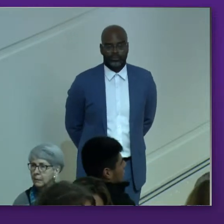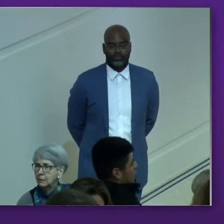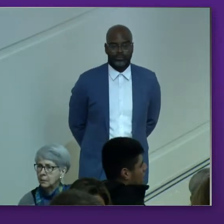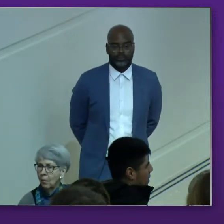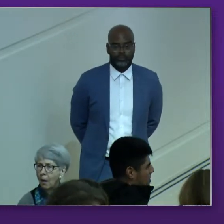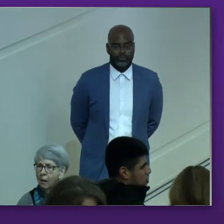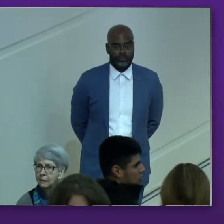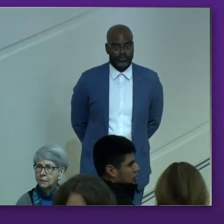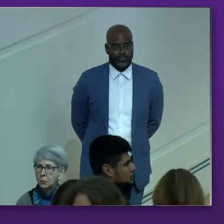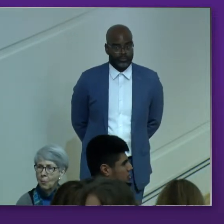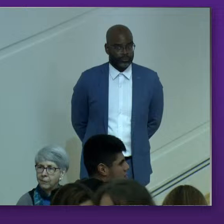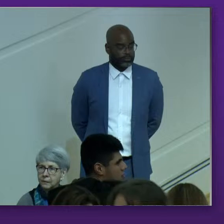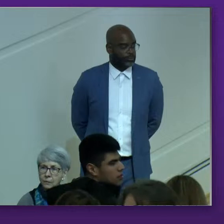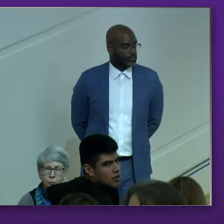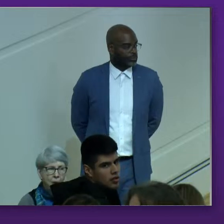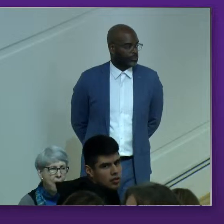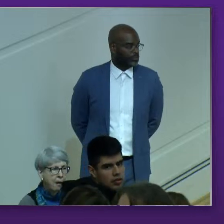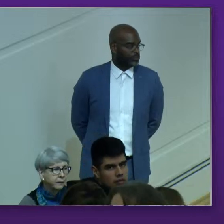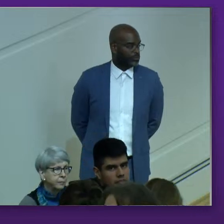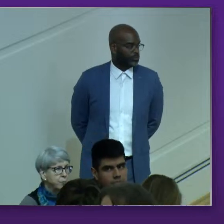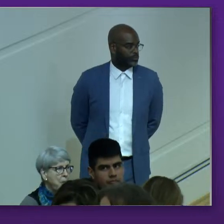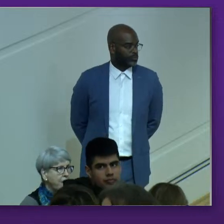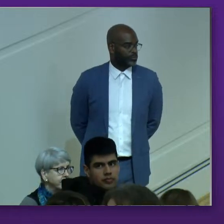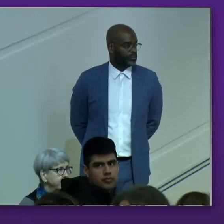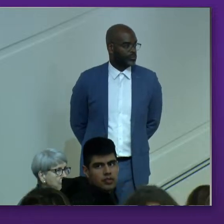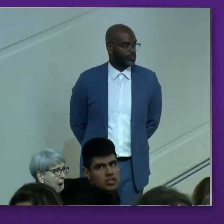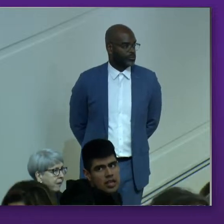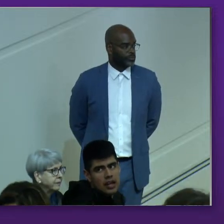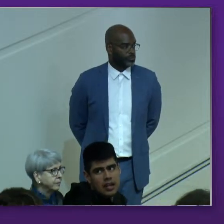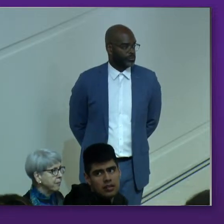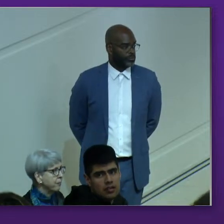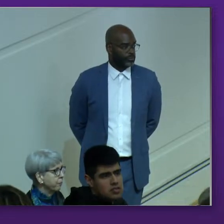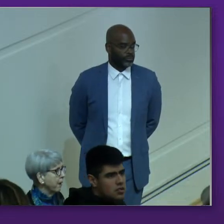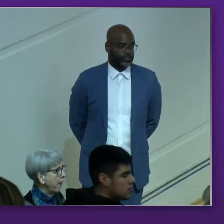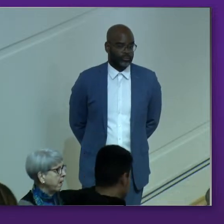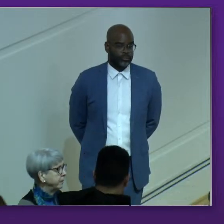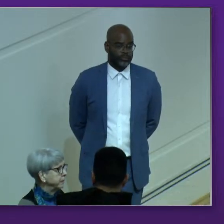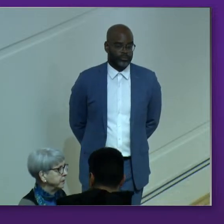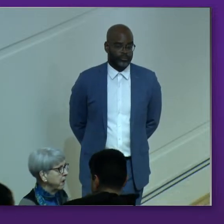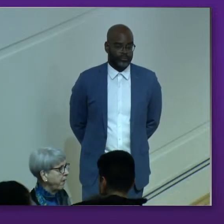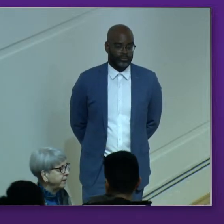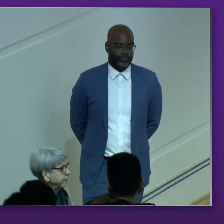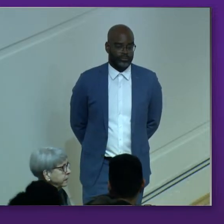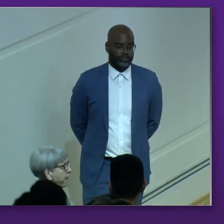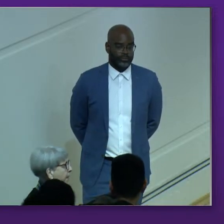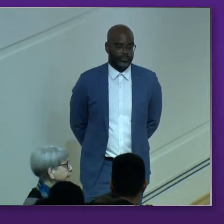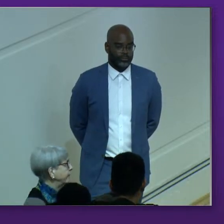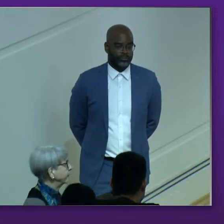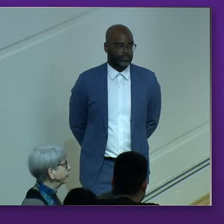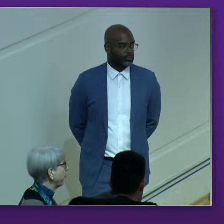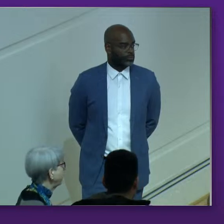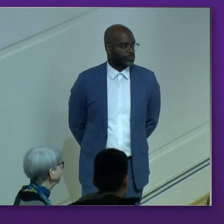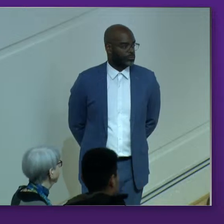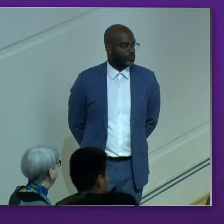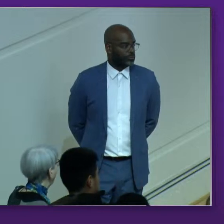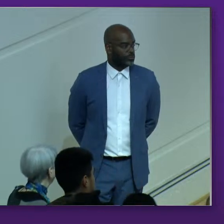IS A DIFFICULT TO UNDERSTAND THEIR LANGUAGES SO WHEN YOU'RE TALKING TO THEM IN THEIR